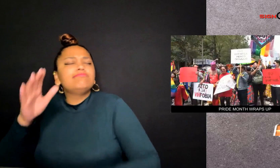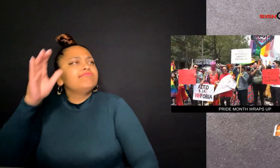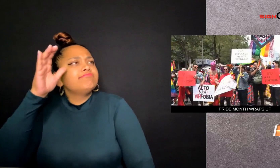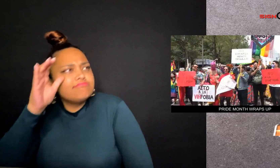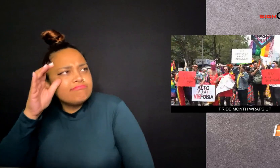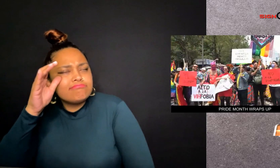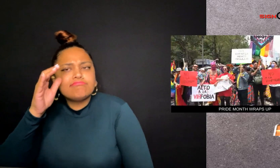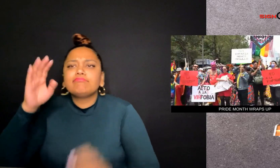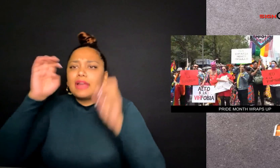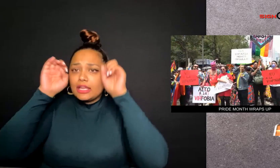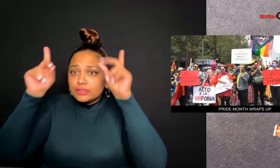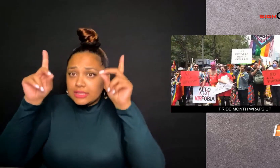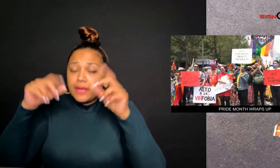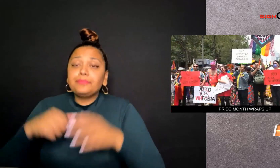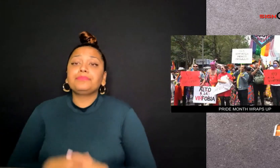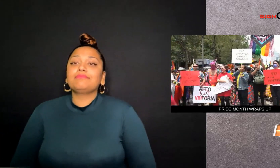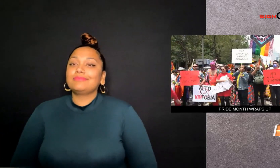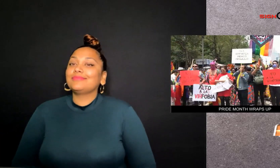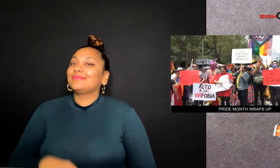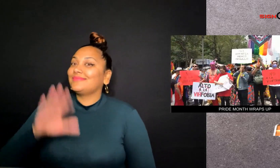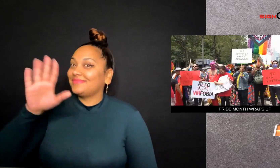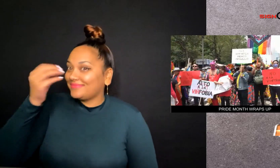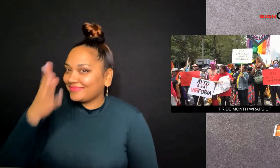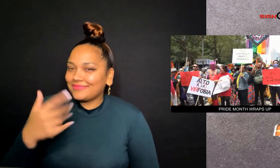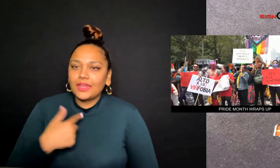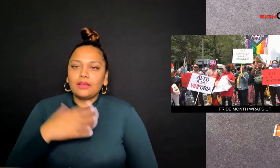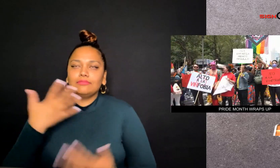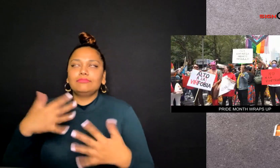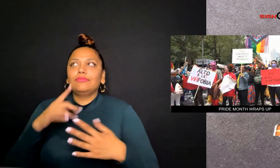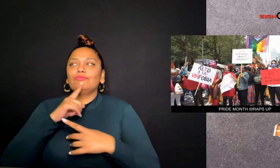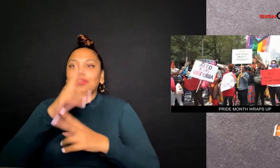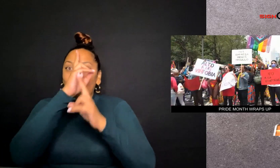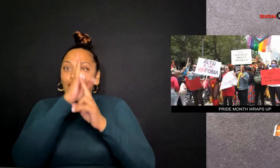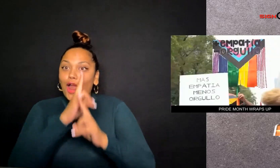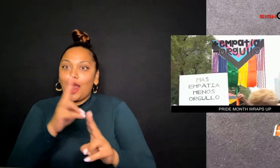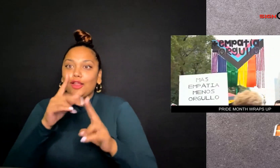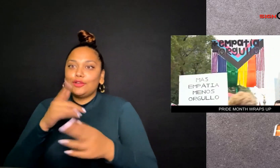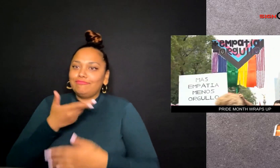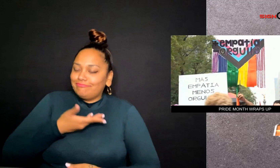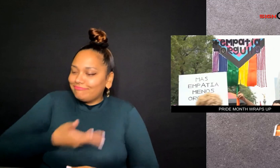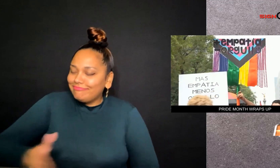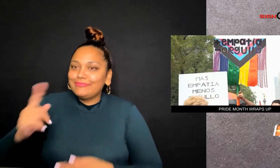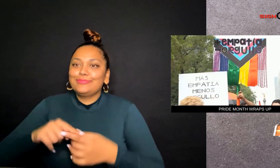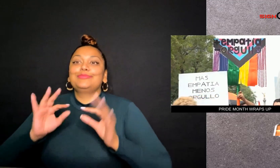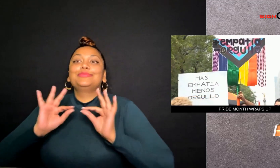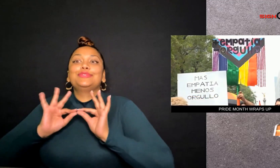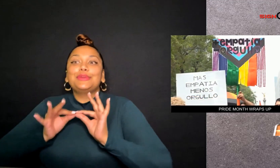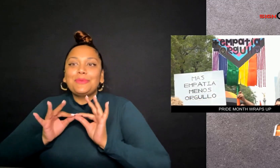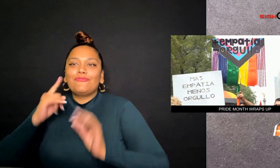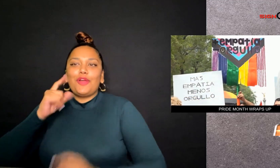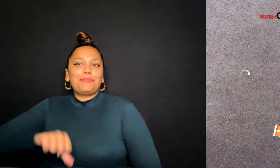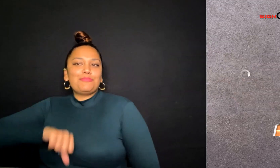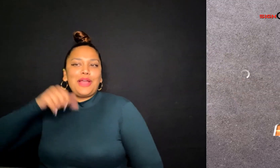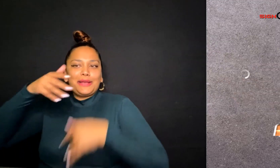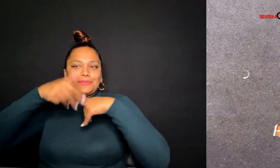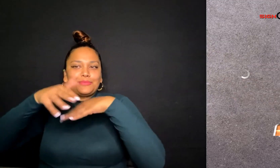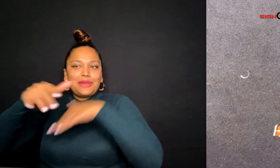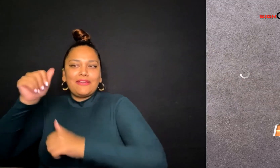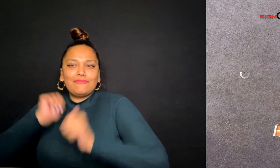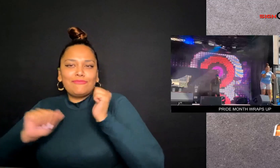to show support observe listen and be educated I was honored to be invited to interpret for